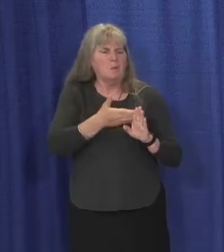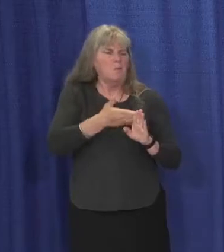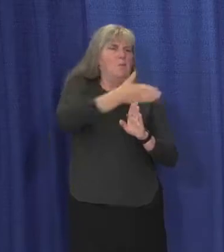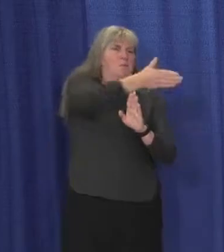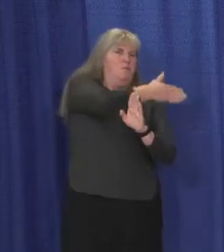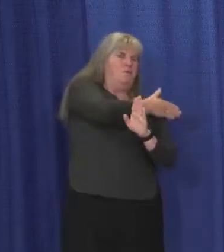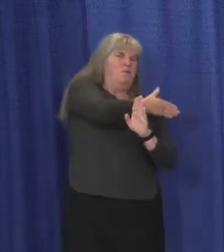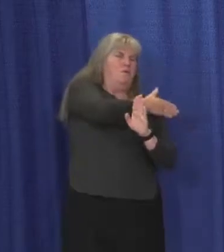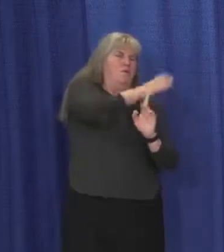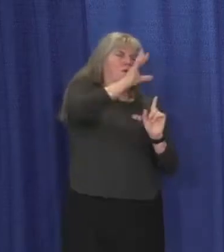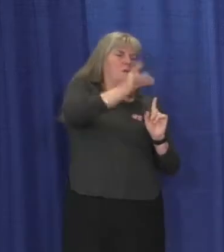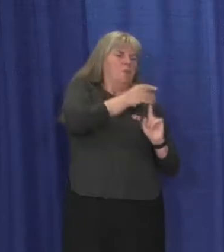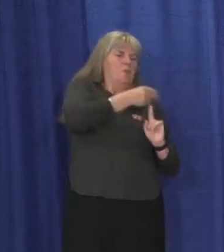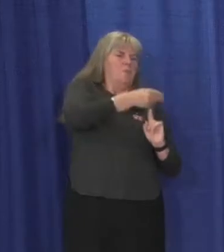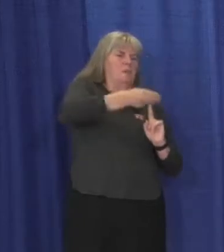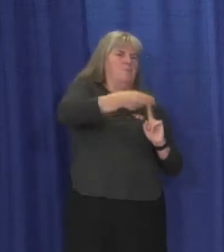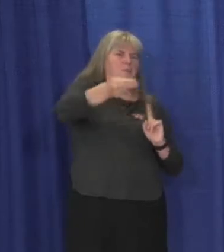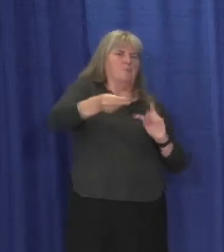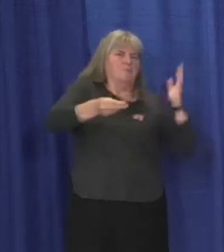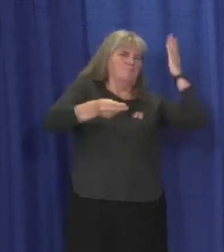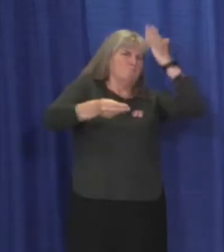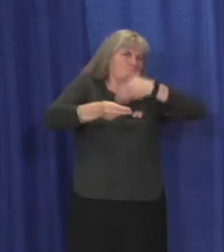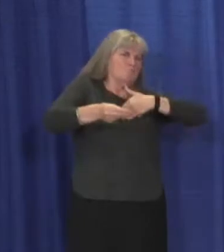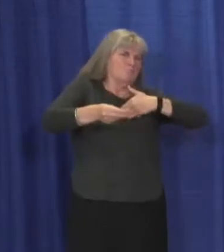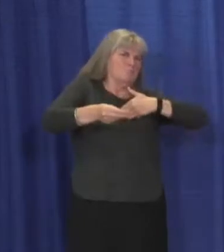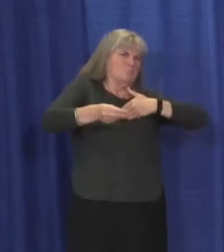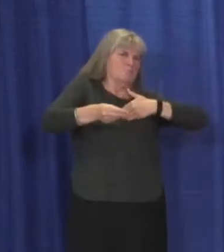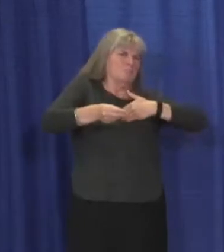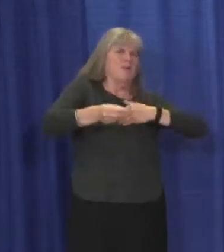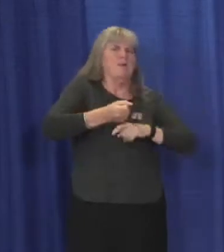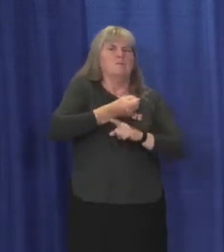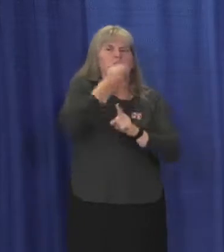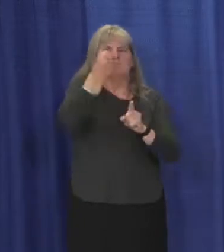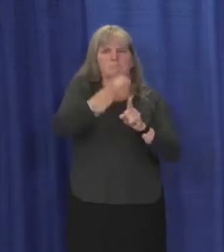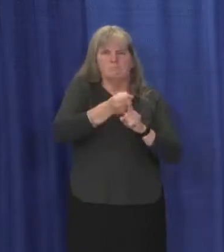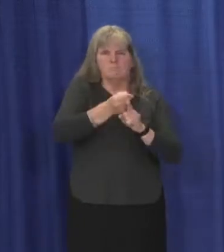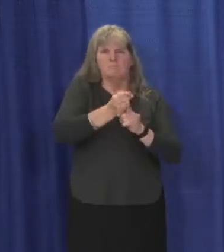transmission undetected leading